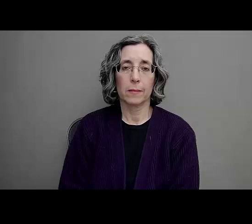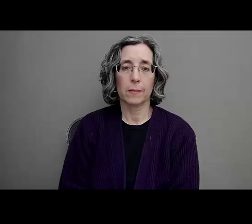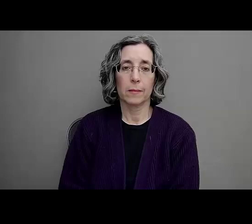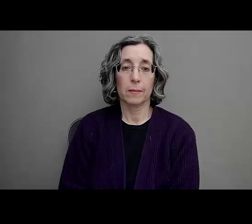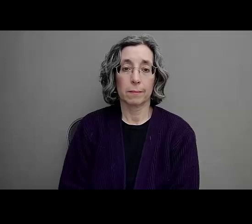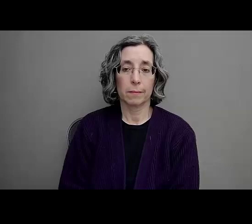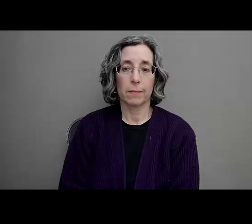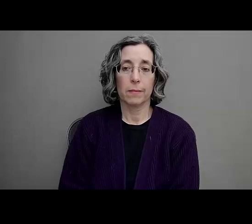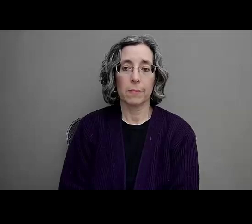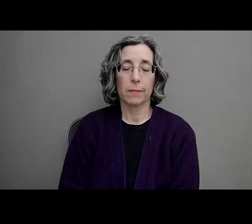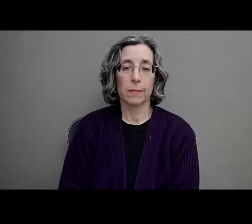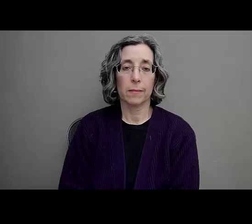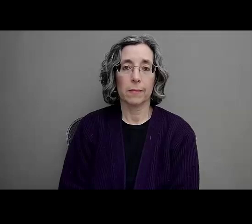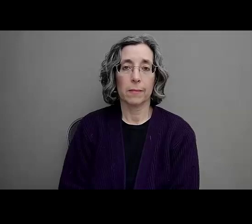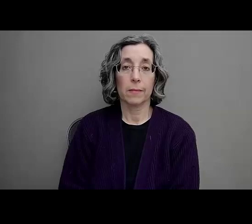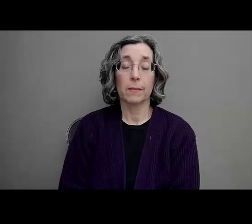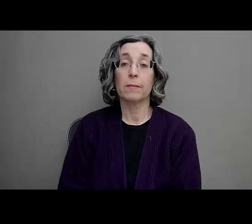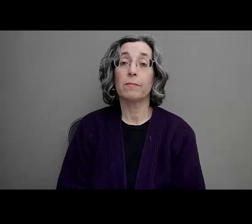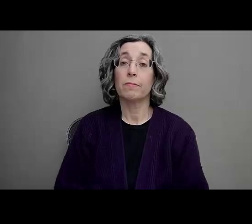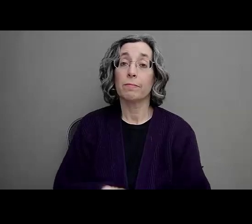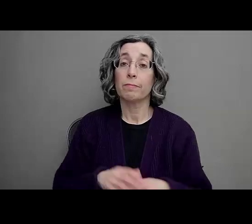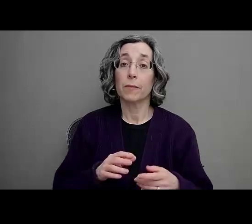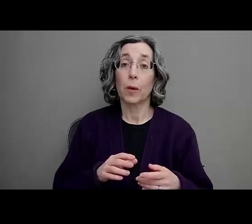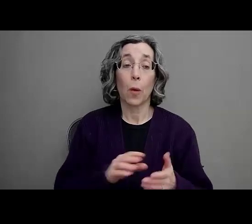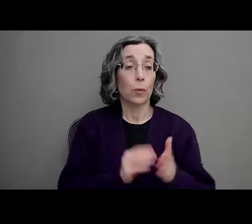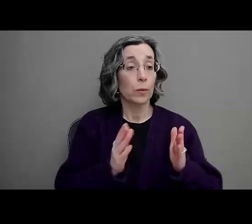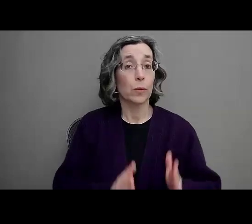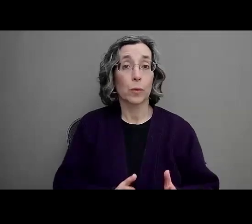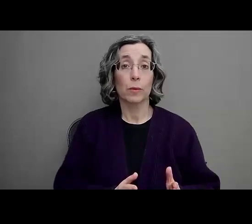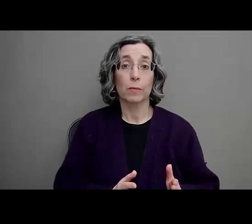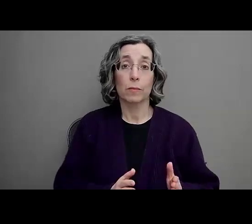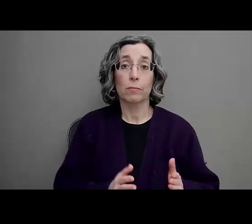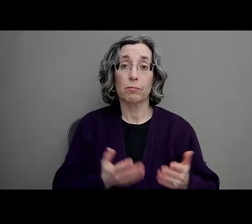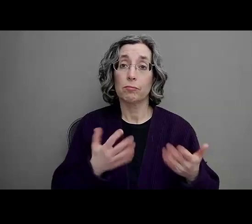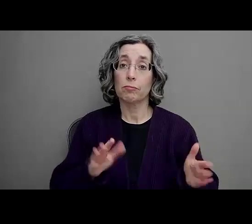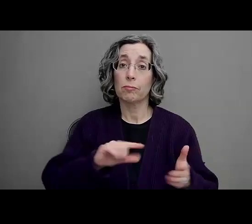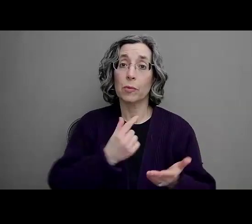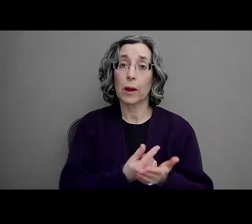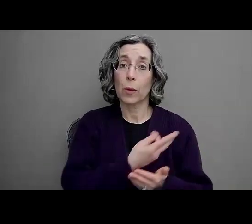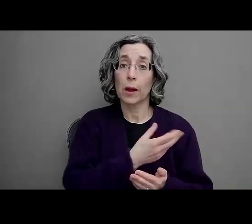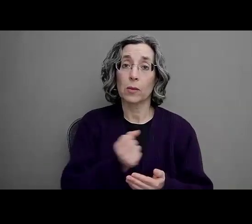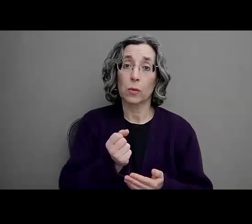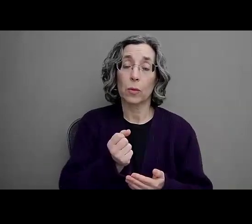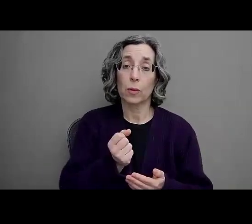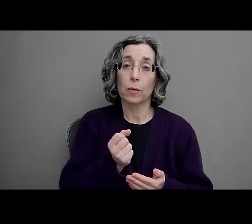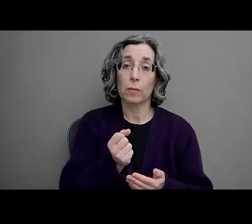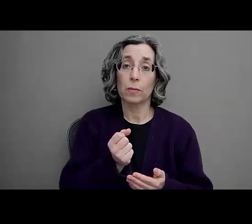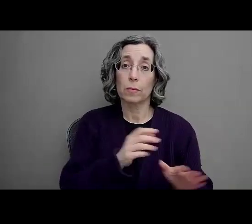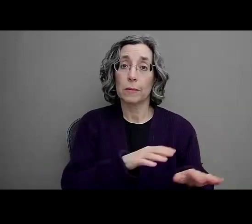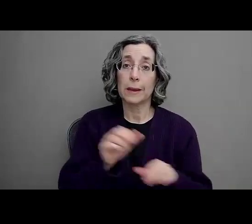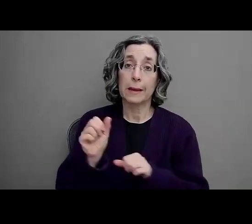slide. So once a student graduates and they are no longer in K-12